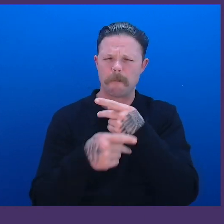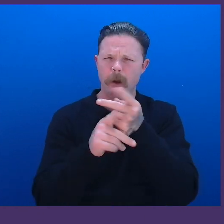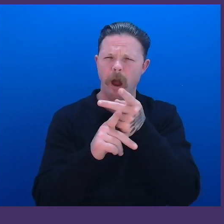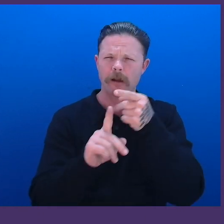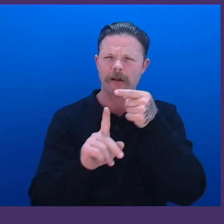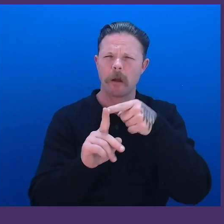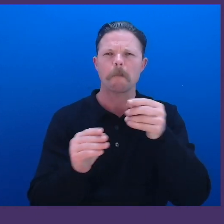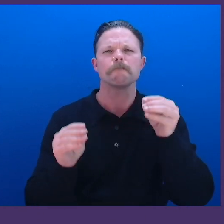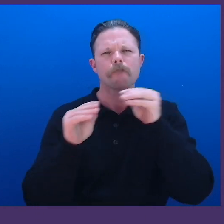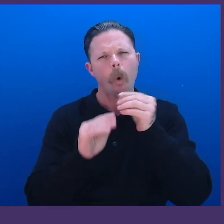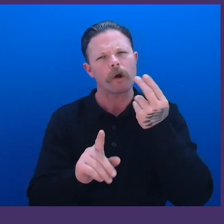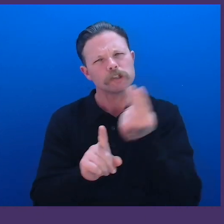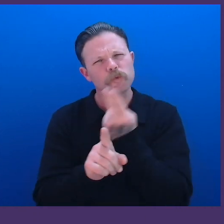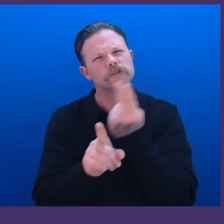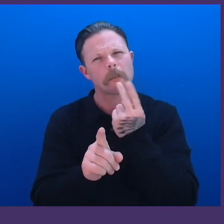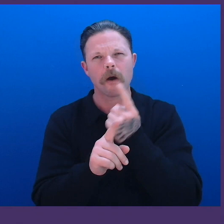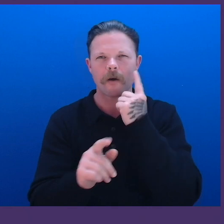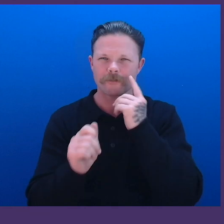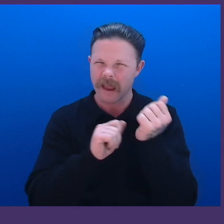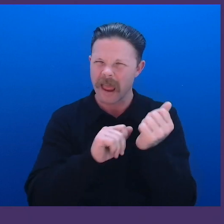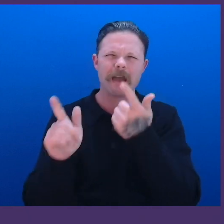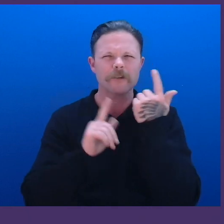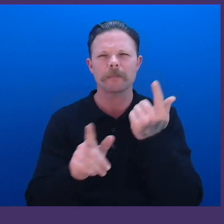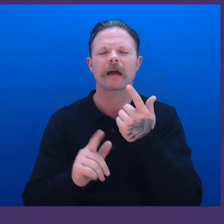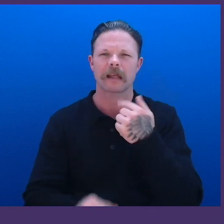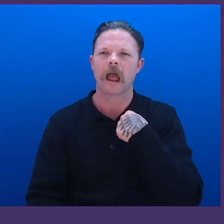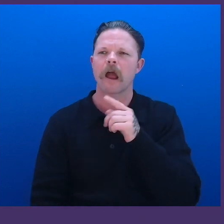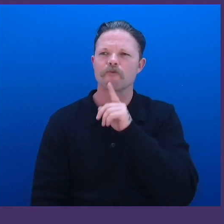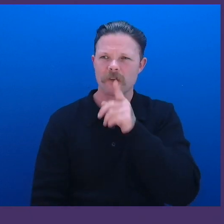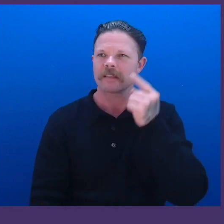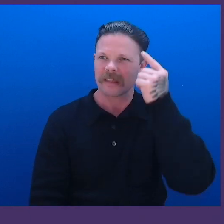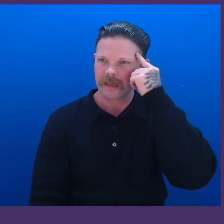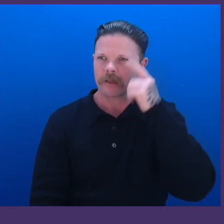So, I think we all need to be proud to have more